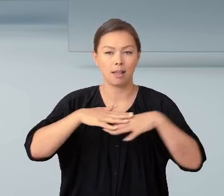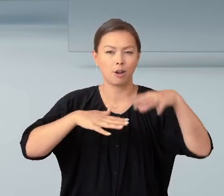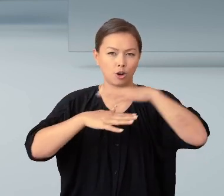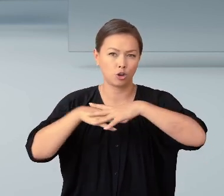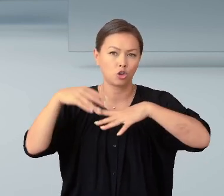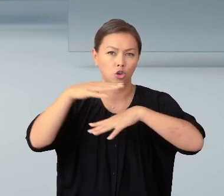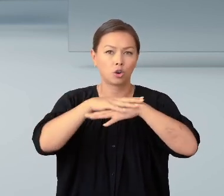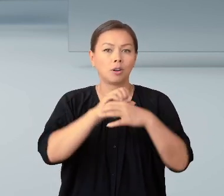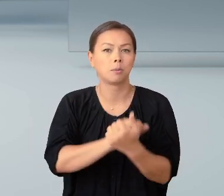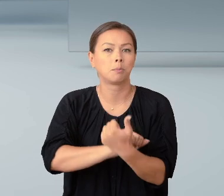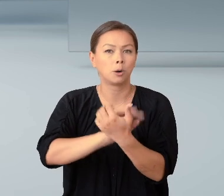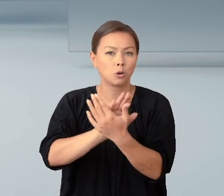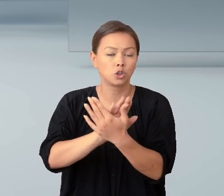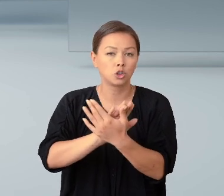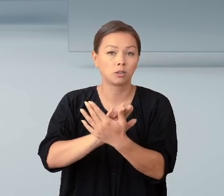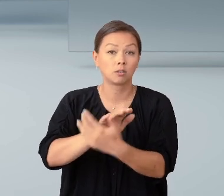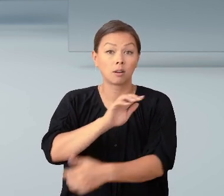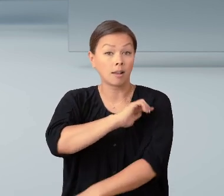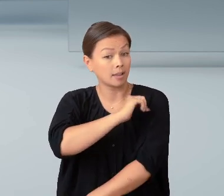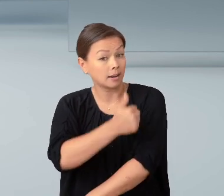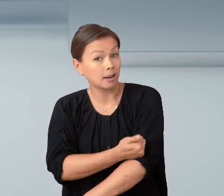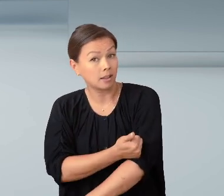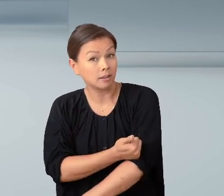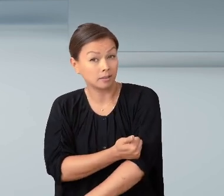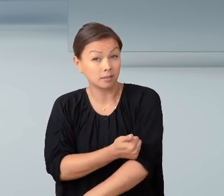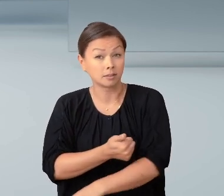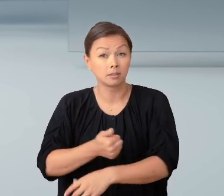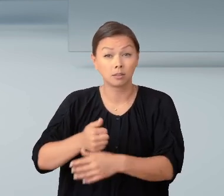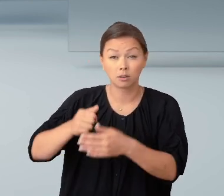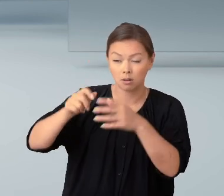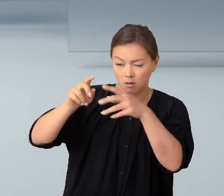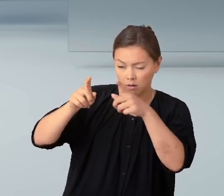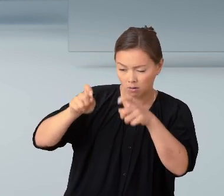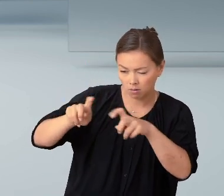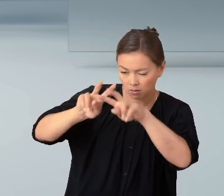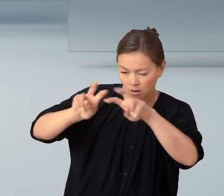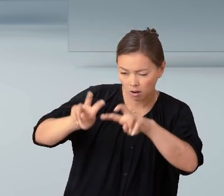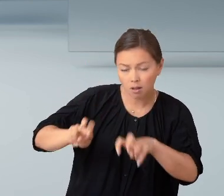security. That includes authentication, authorization, and auditing, as